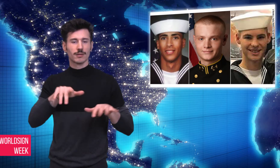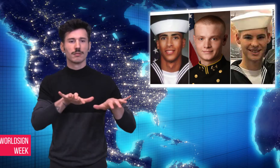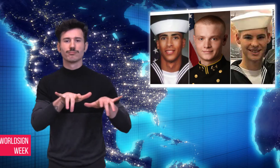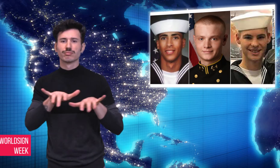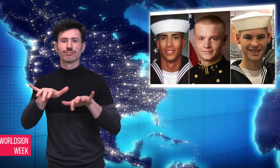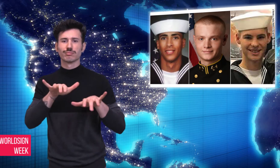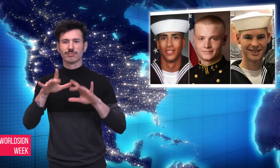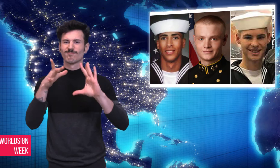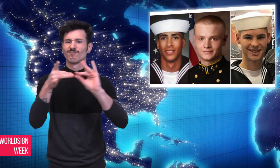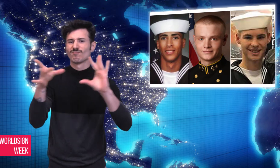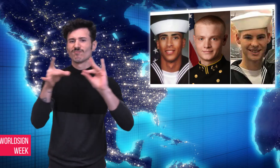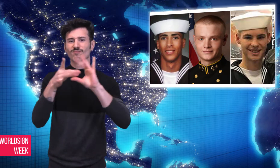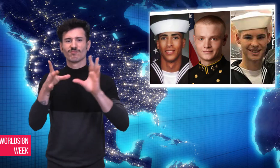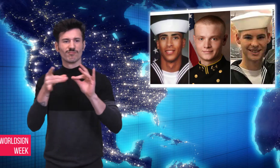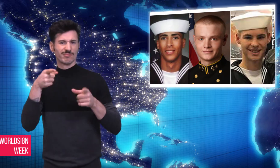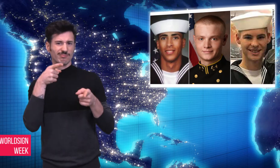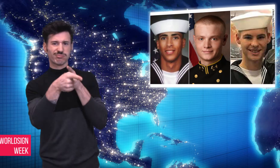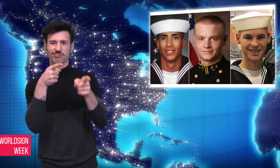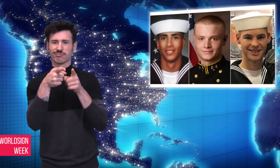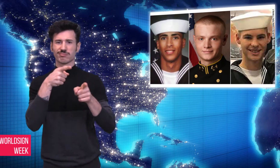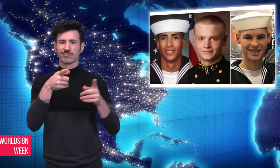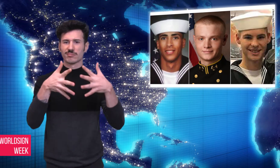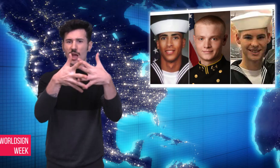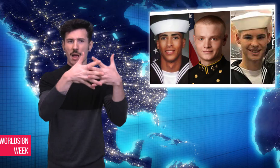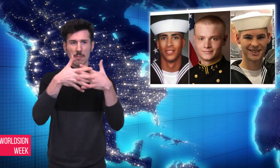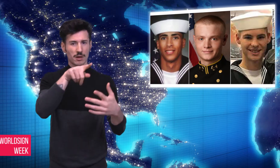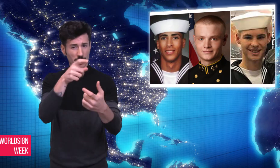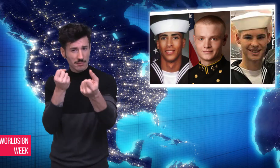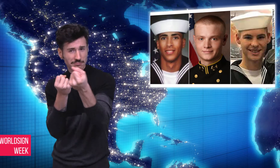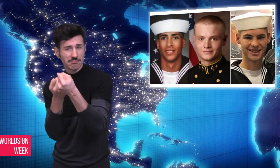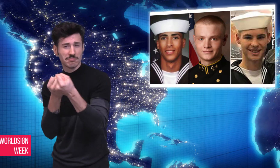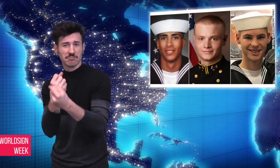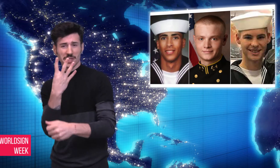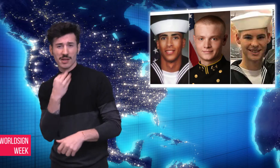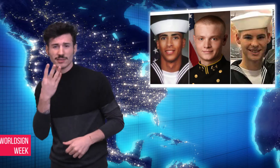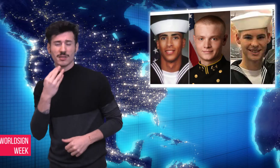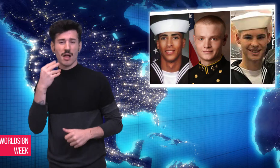anti-American and anti-Israeli sentiments.